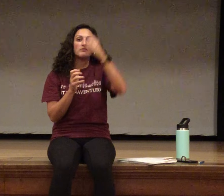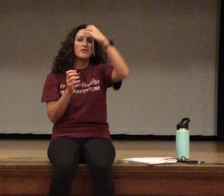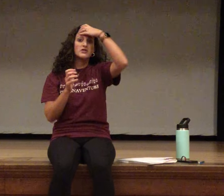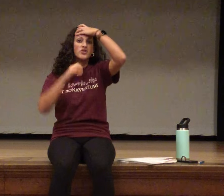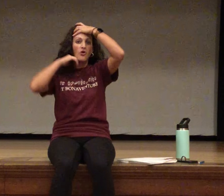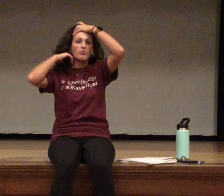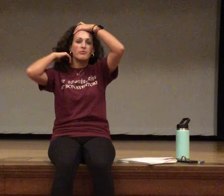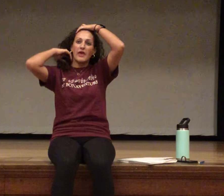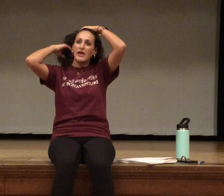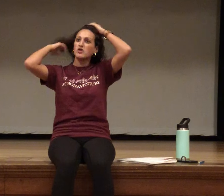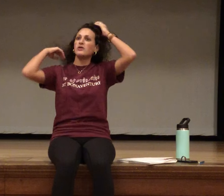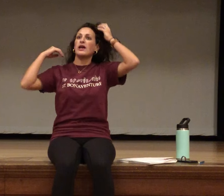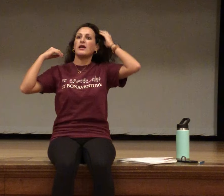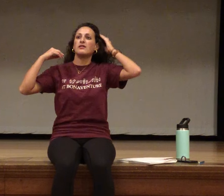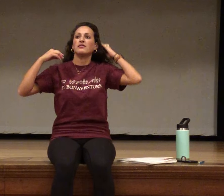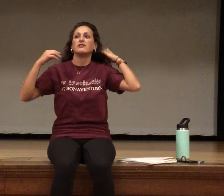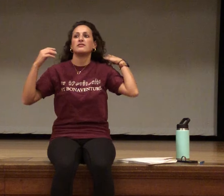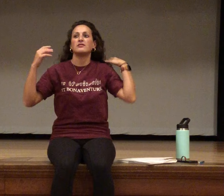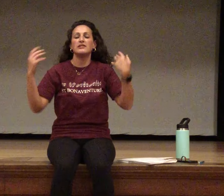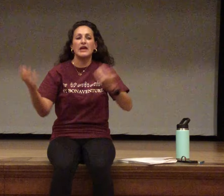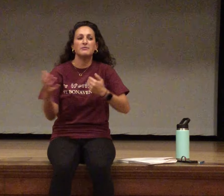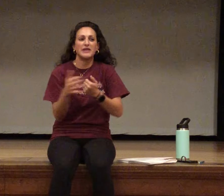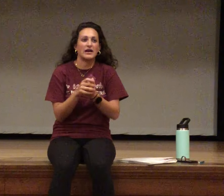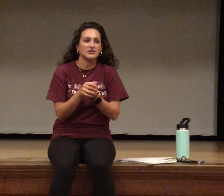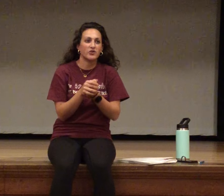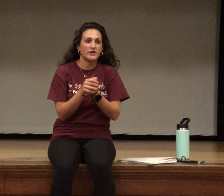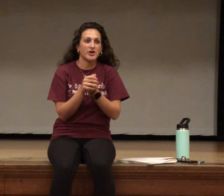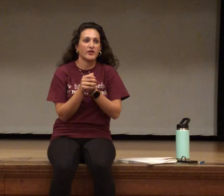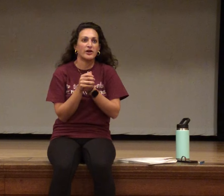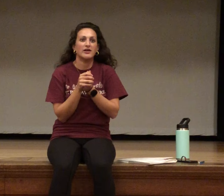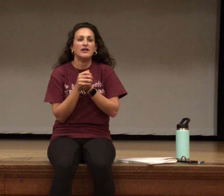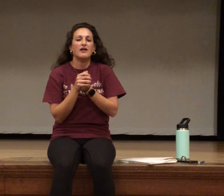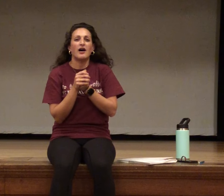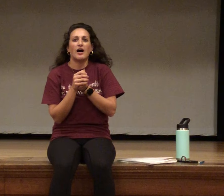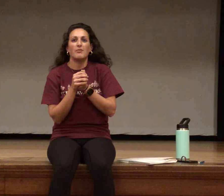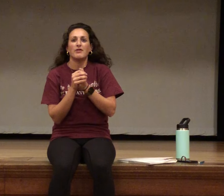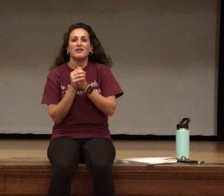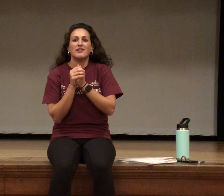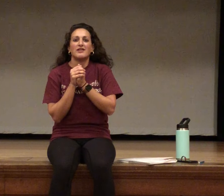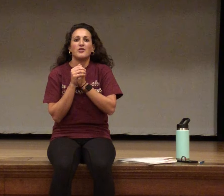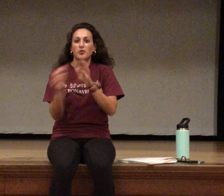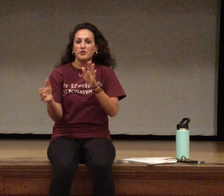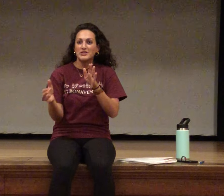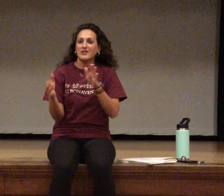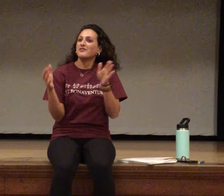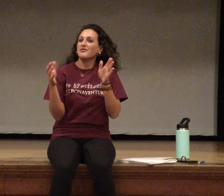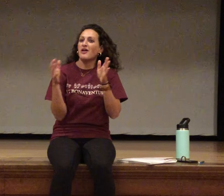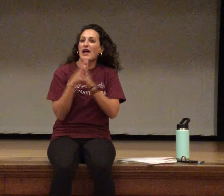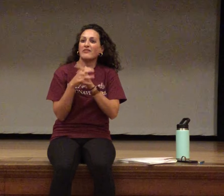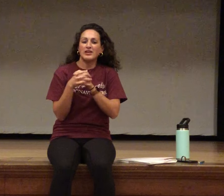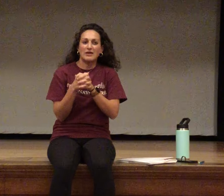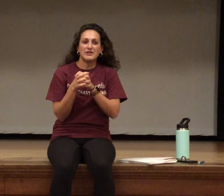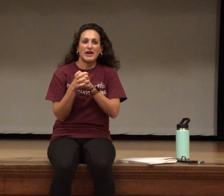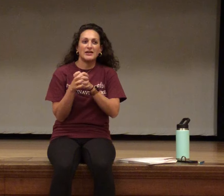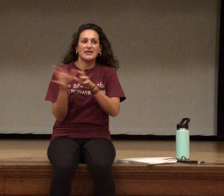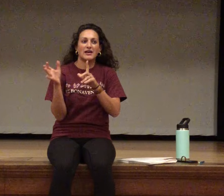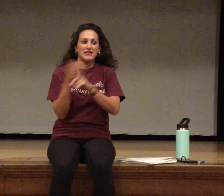um so they create name signs for each other um the rules to the having a name sign is that